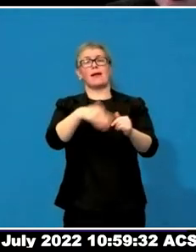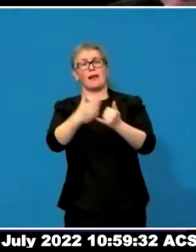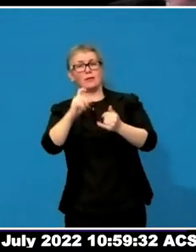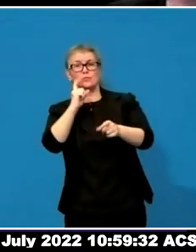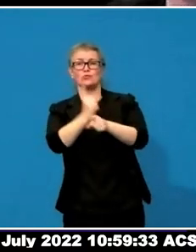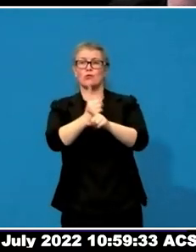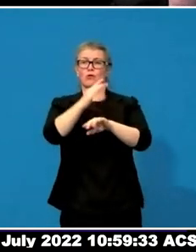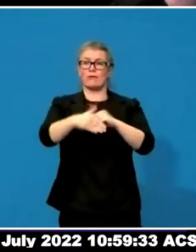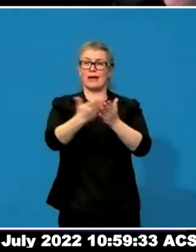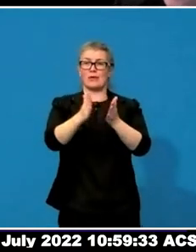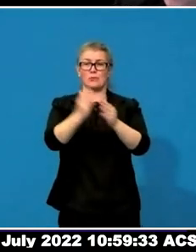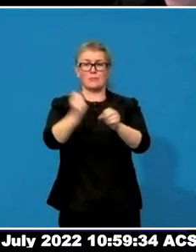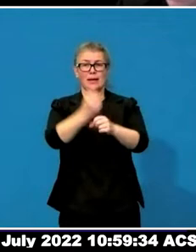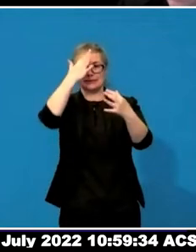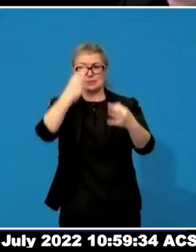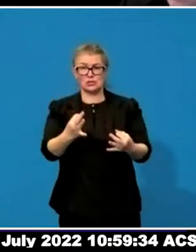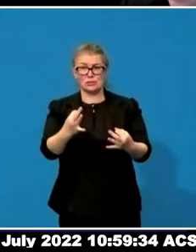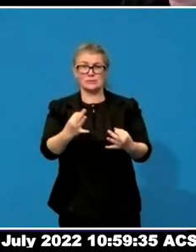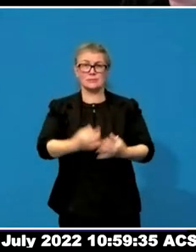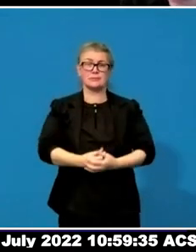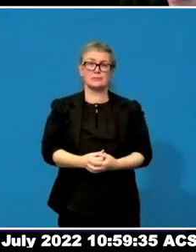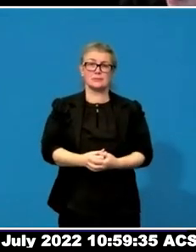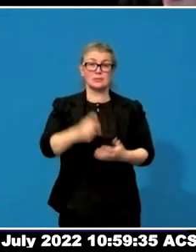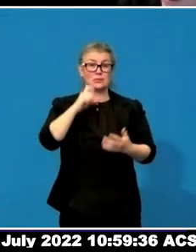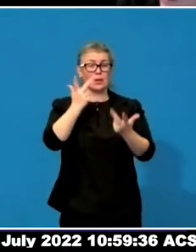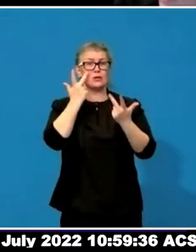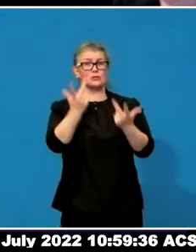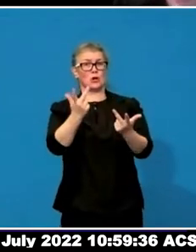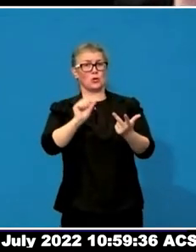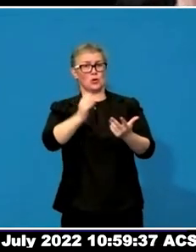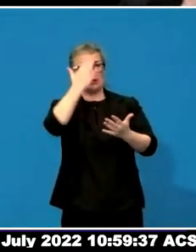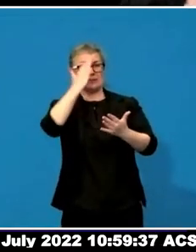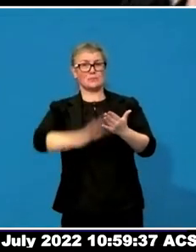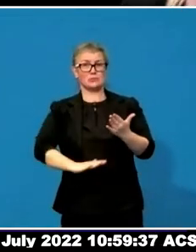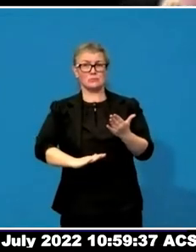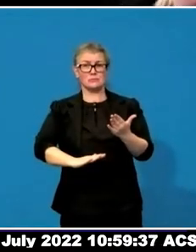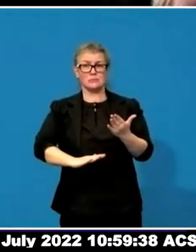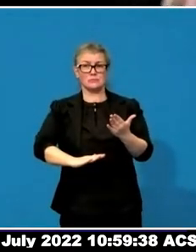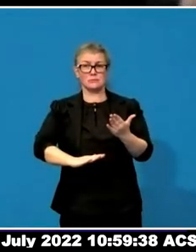She will illustrate the extensive experience she has by reference to two particular NDIS